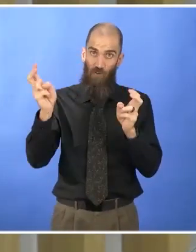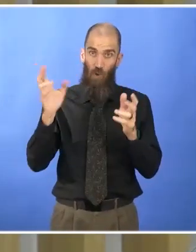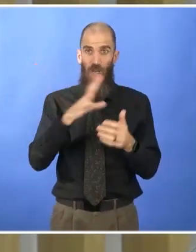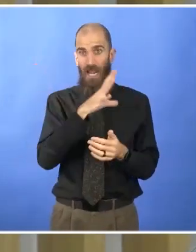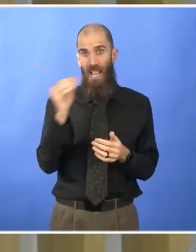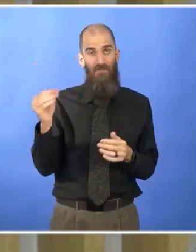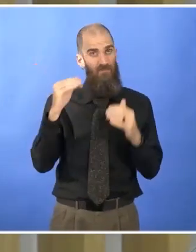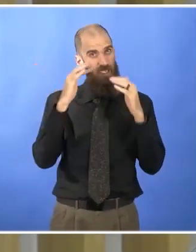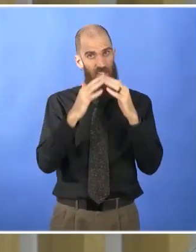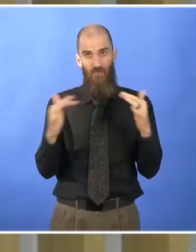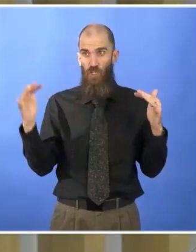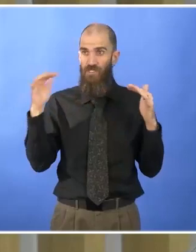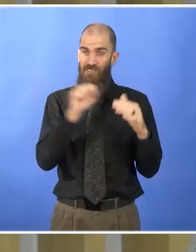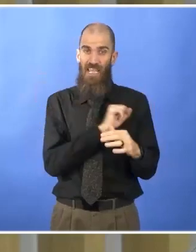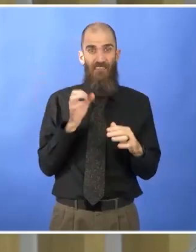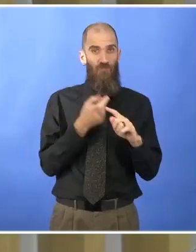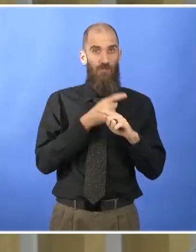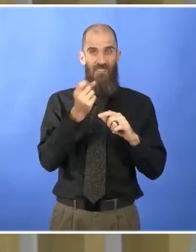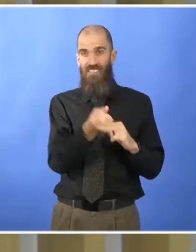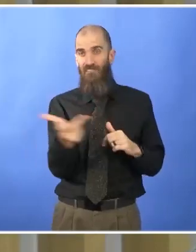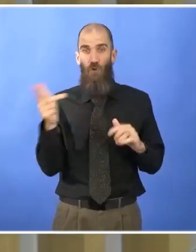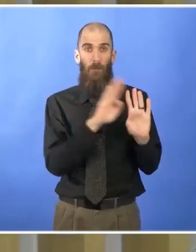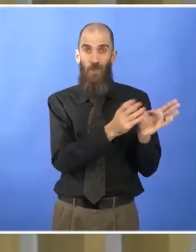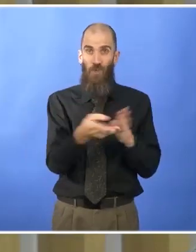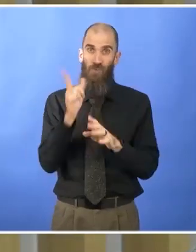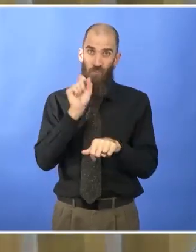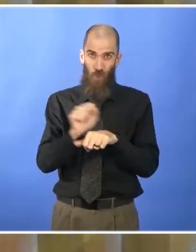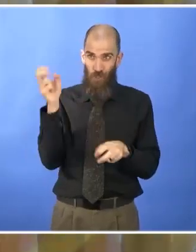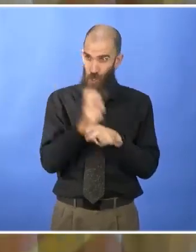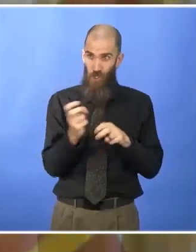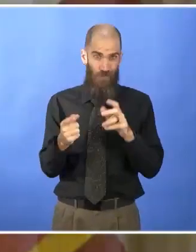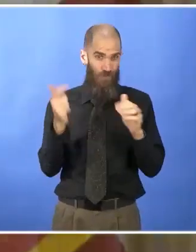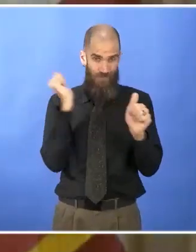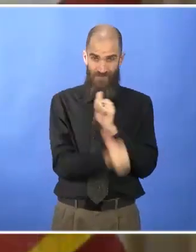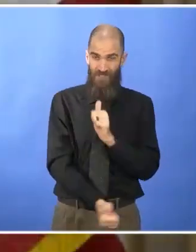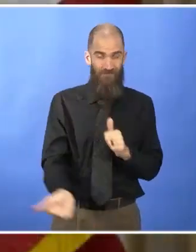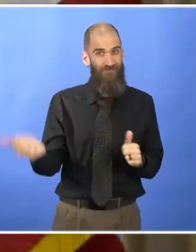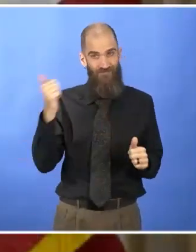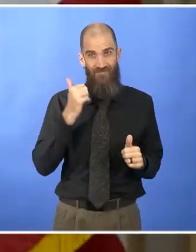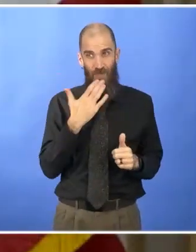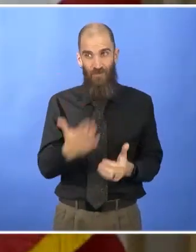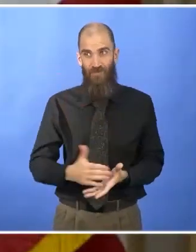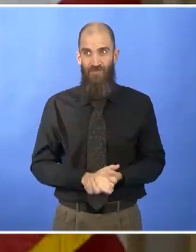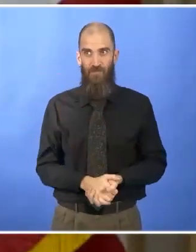BRING IT OVER THE LINE. THANK YOU. THANK YOU.